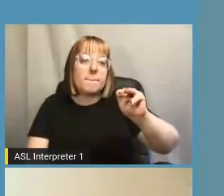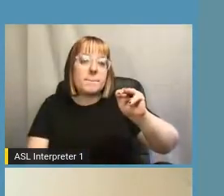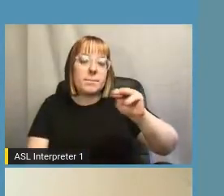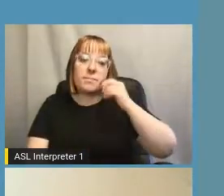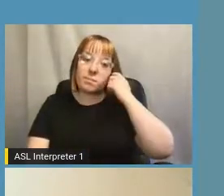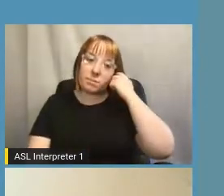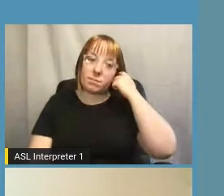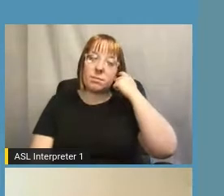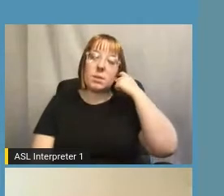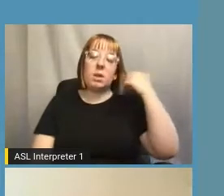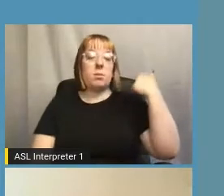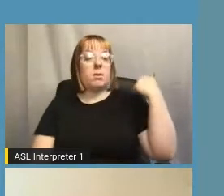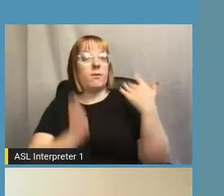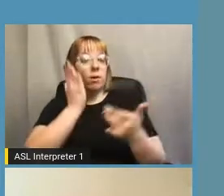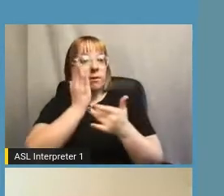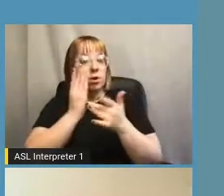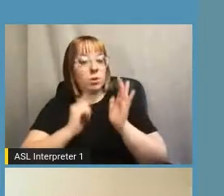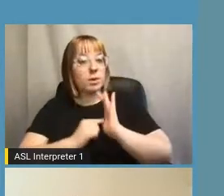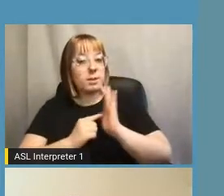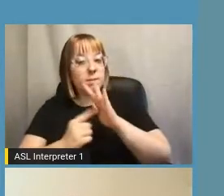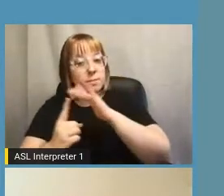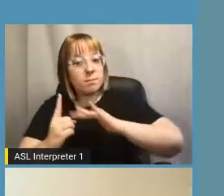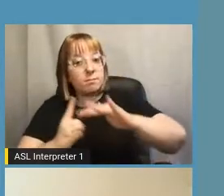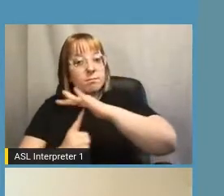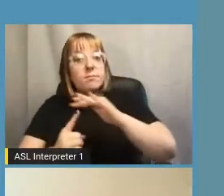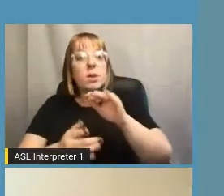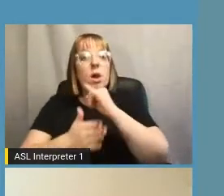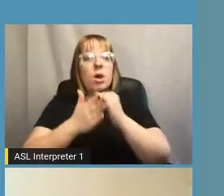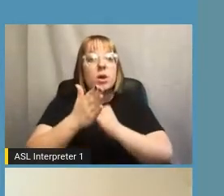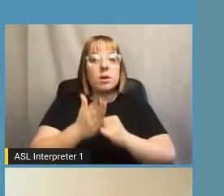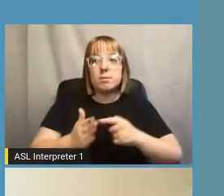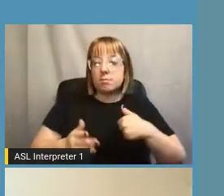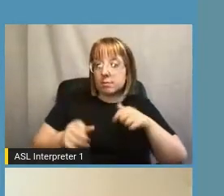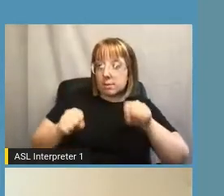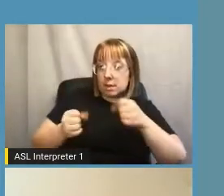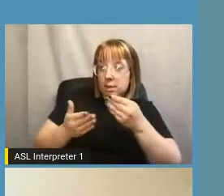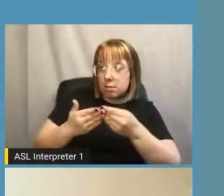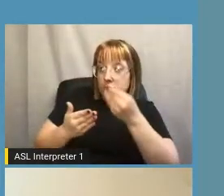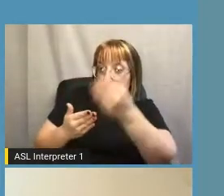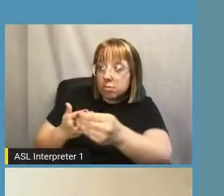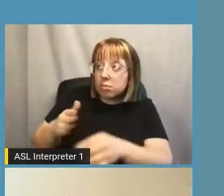um that it would give artists artists residencies to um people and then they would come in this way